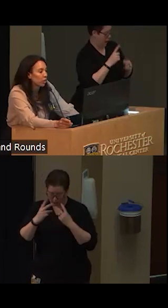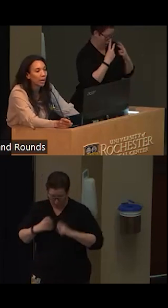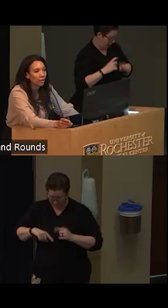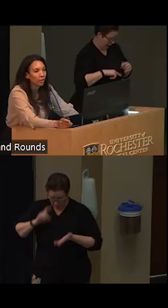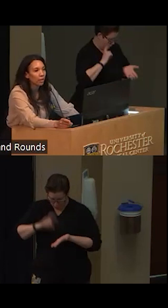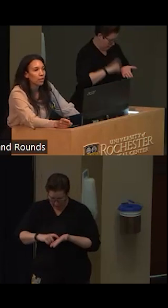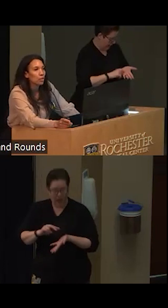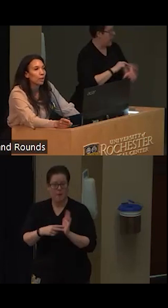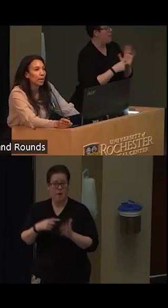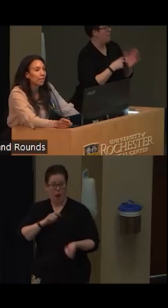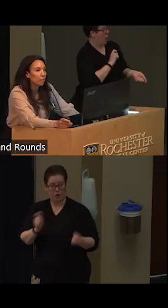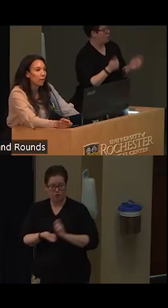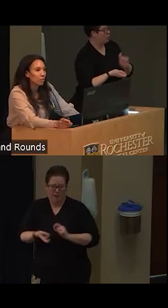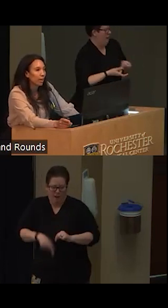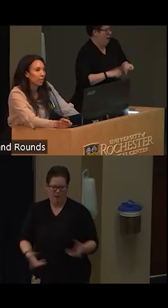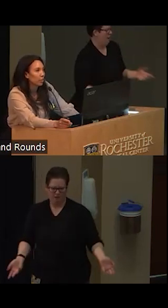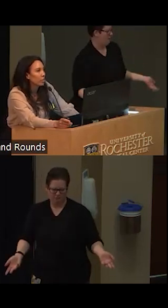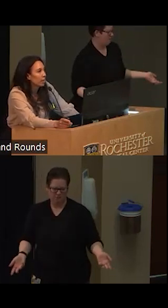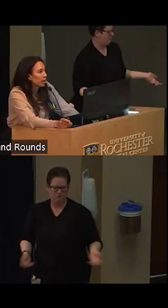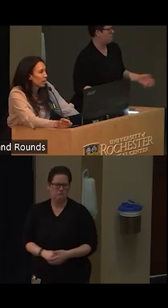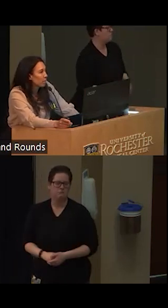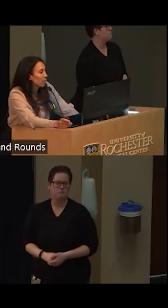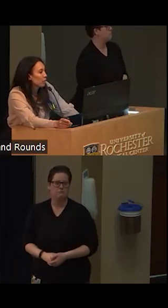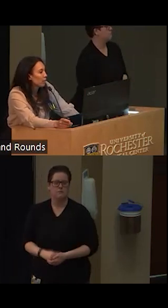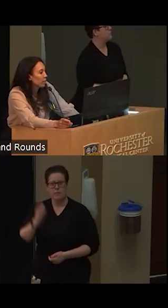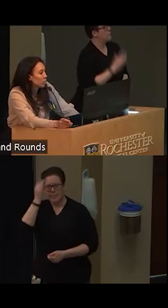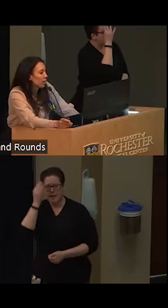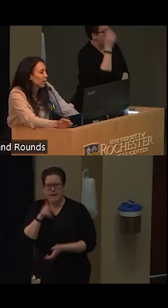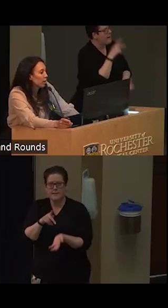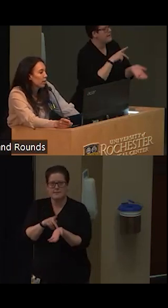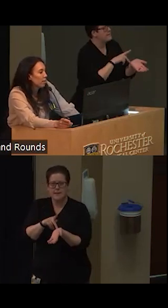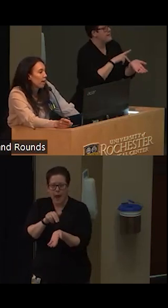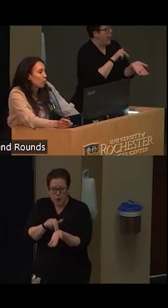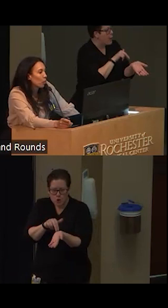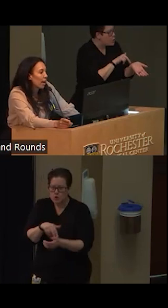change our care so when I think about psychiatric nursing and I think about the direction that we're